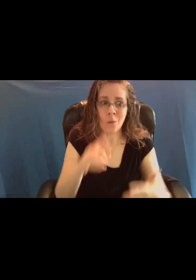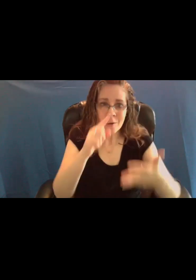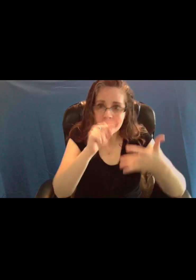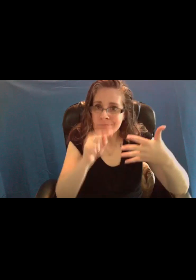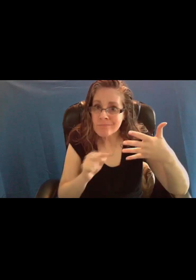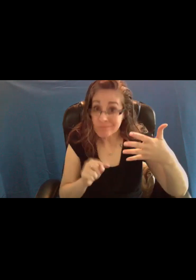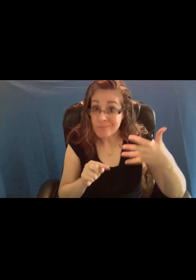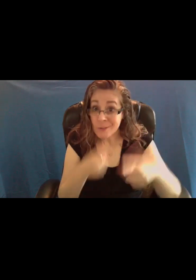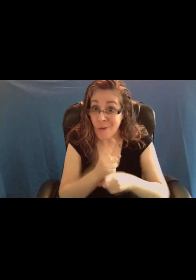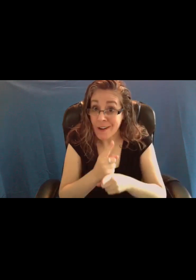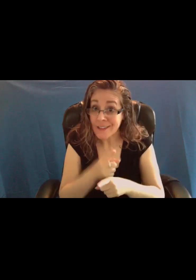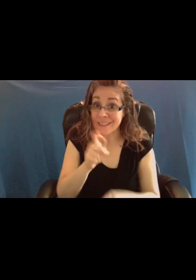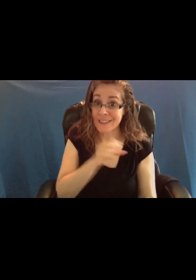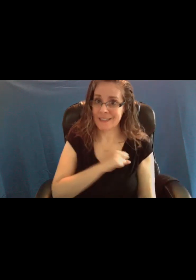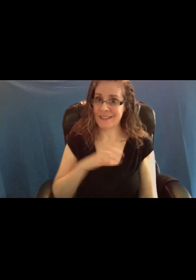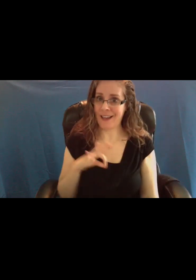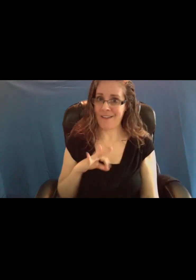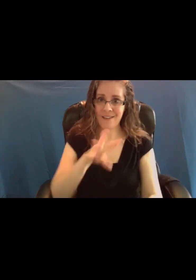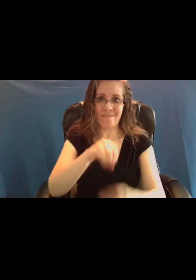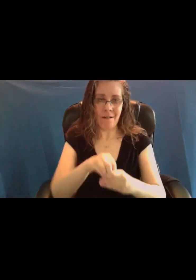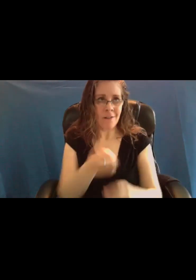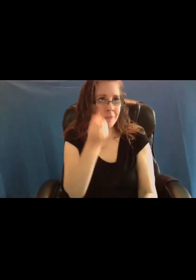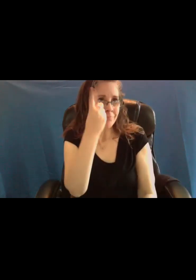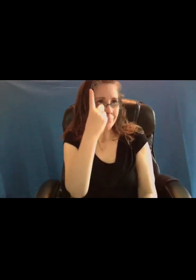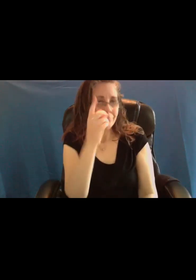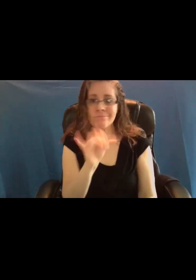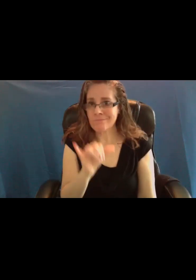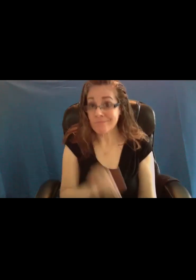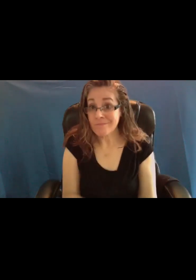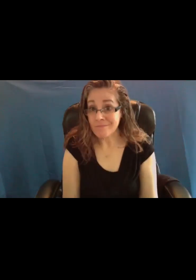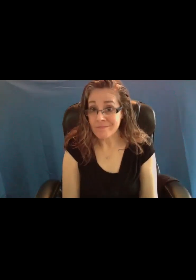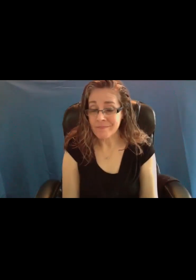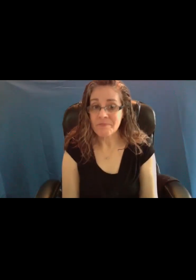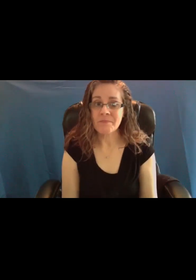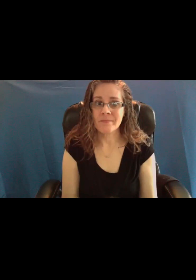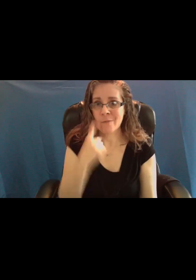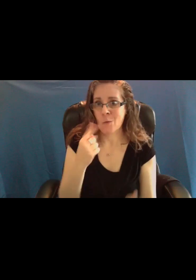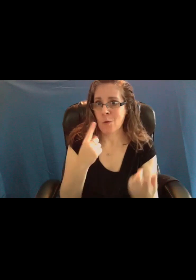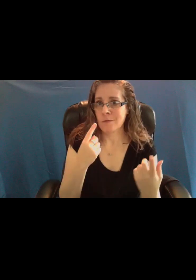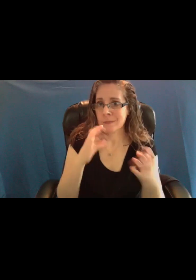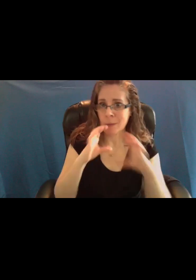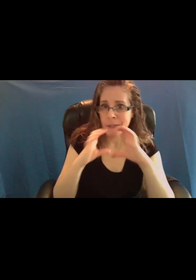participate in providing effective communication. It is really important